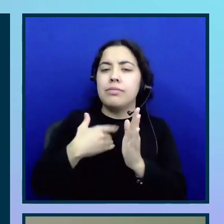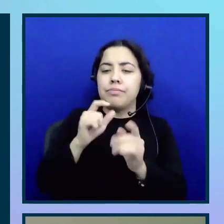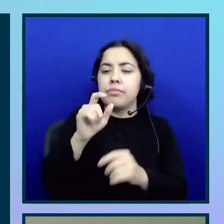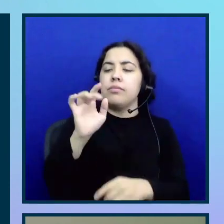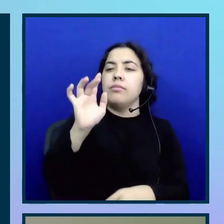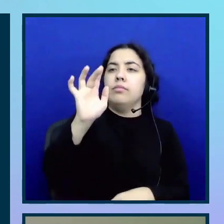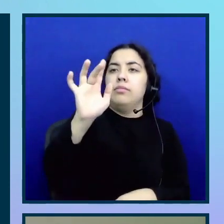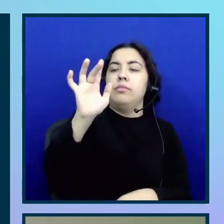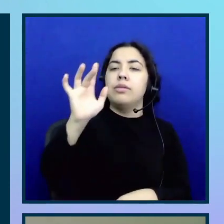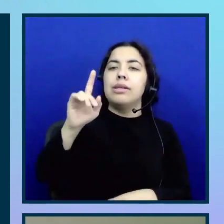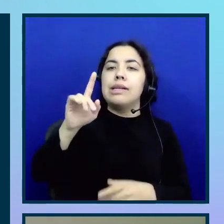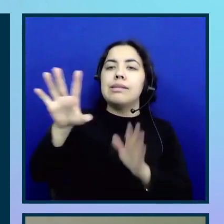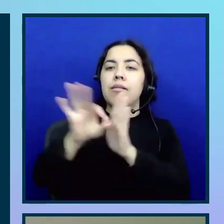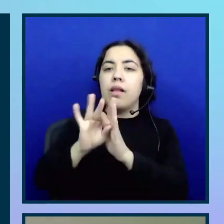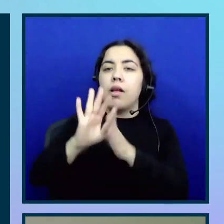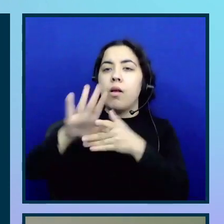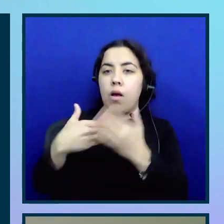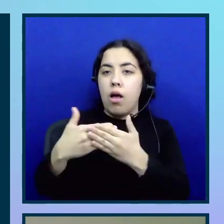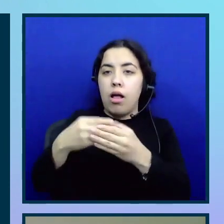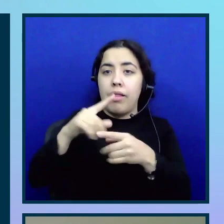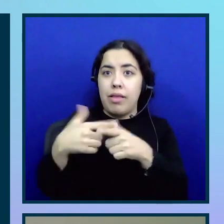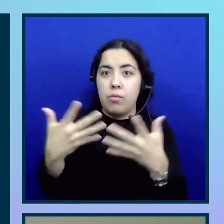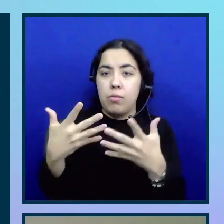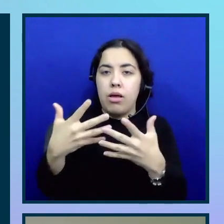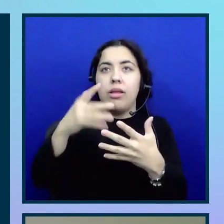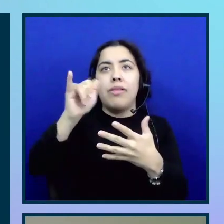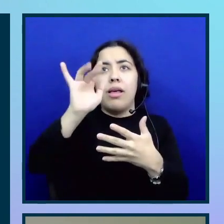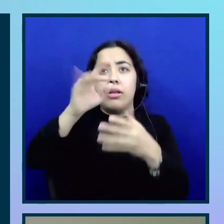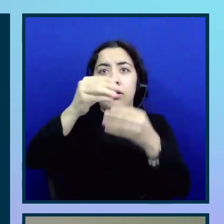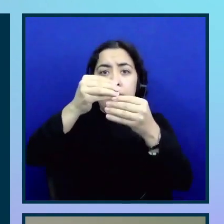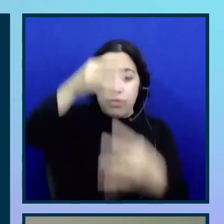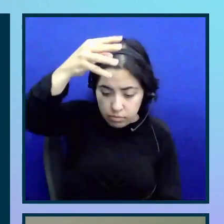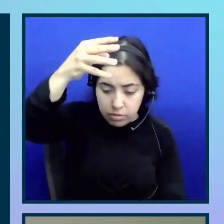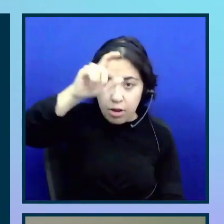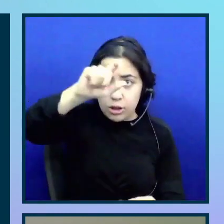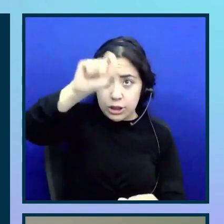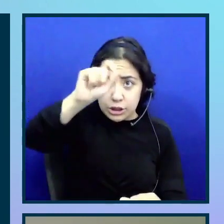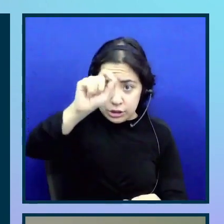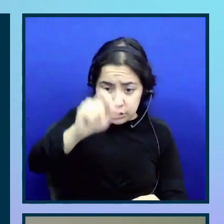But if you name that check box select all, then suddenly the column header name for every single check box is now select all.